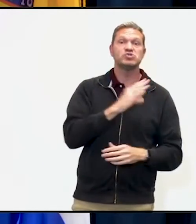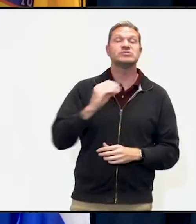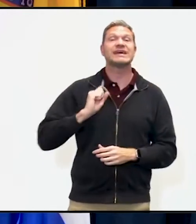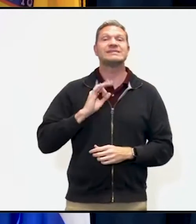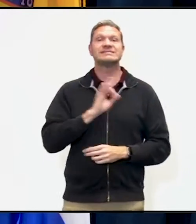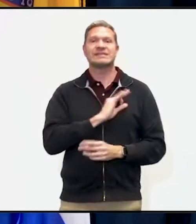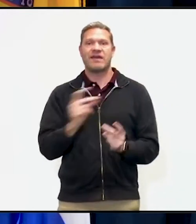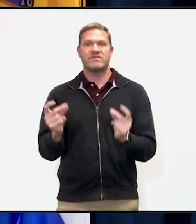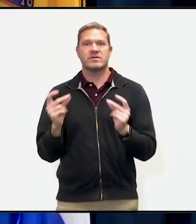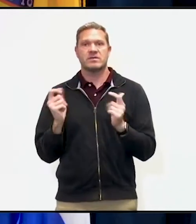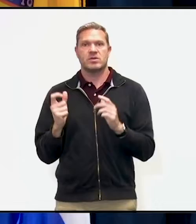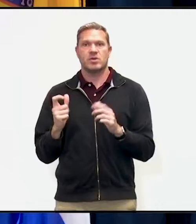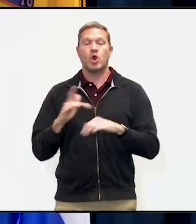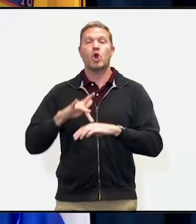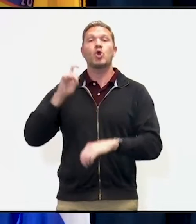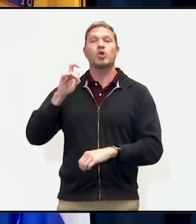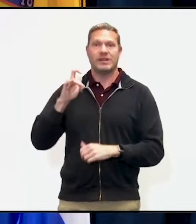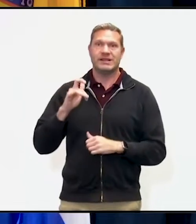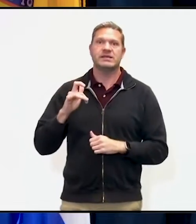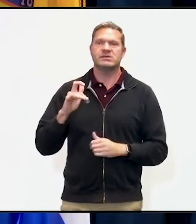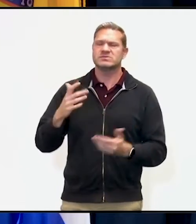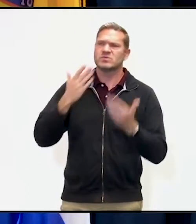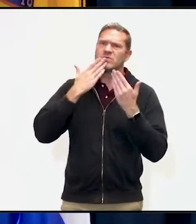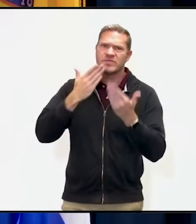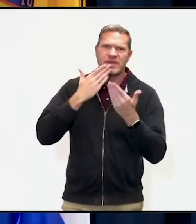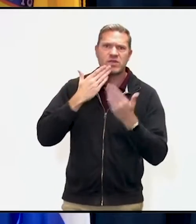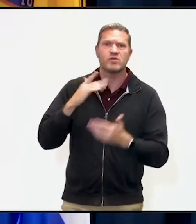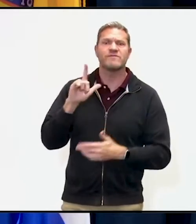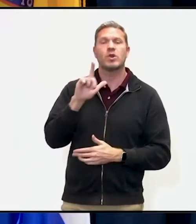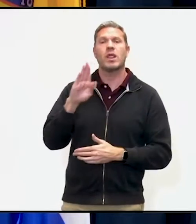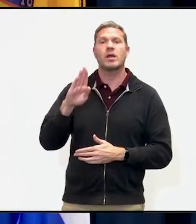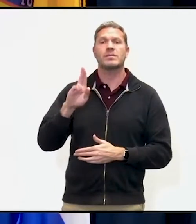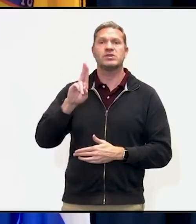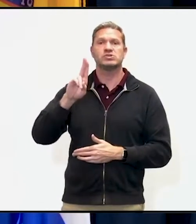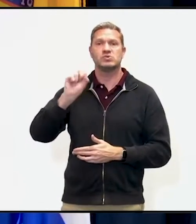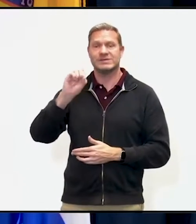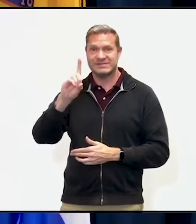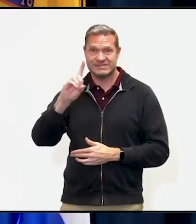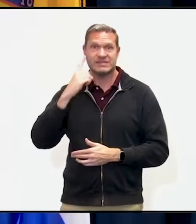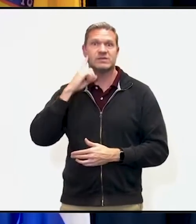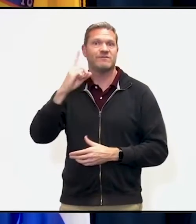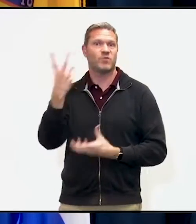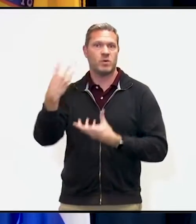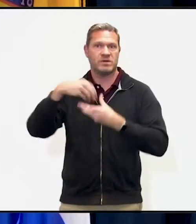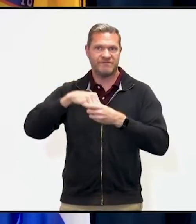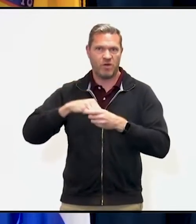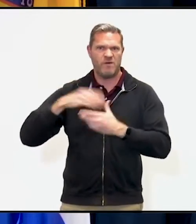So thank you to the Long Beach Unified school district and everyone who has been involved in, in that process.